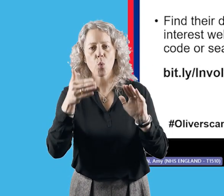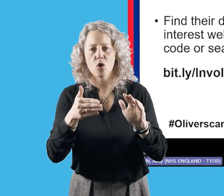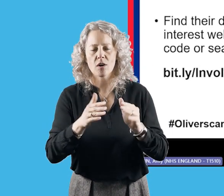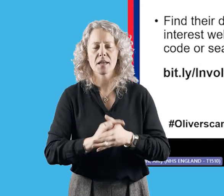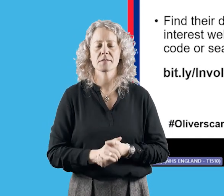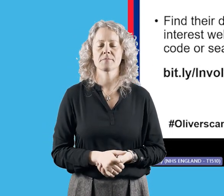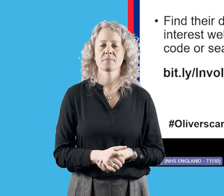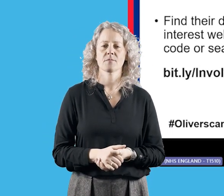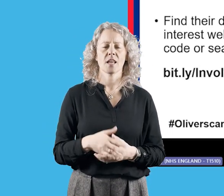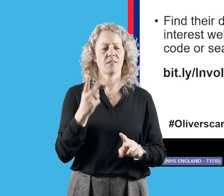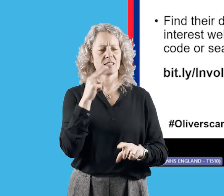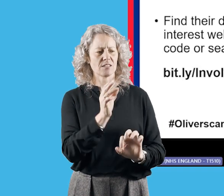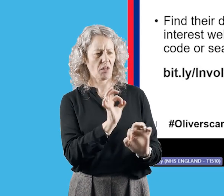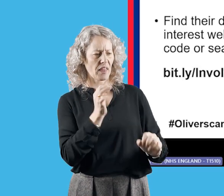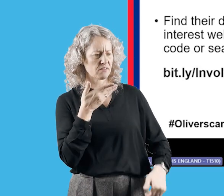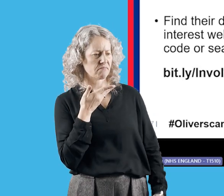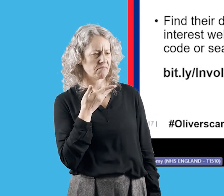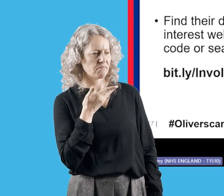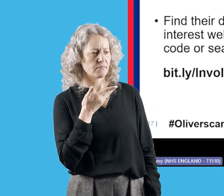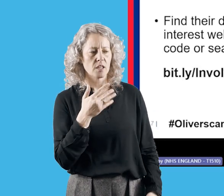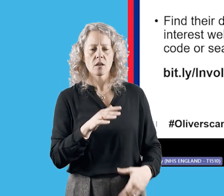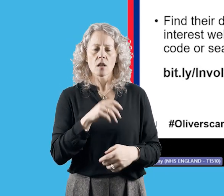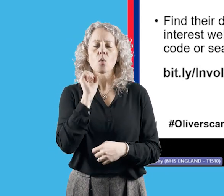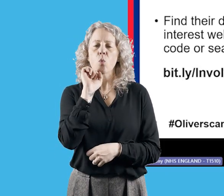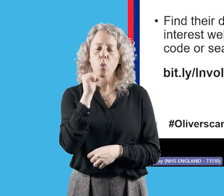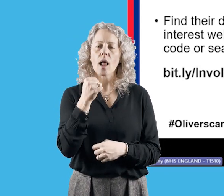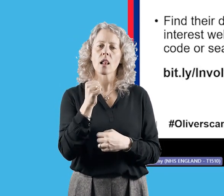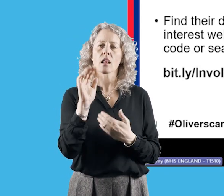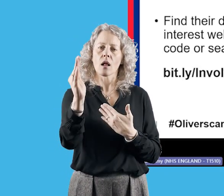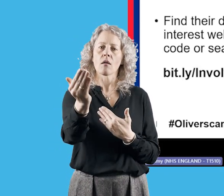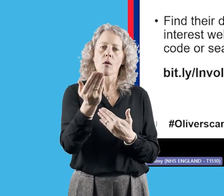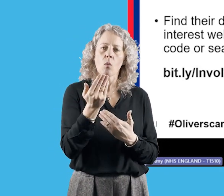worry sometimes if you don't see an advert there will be things